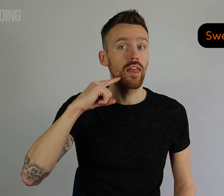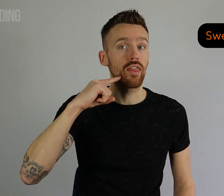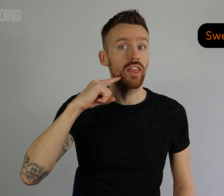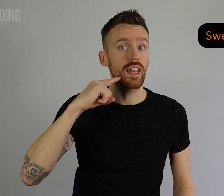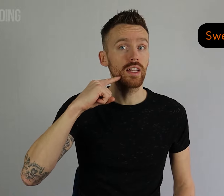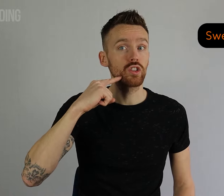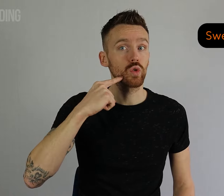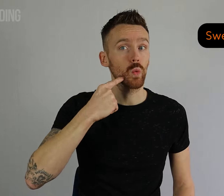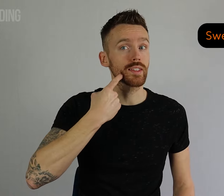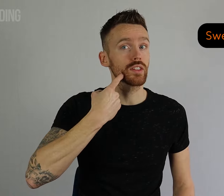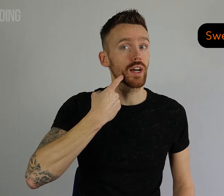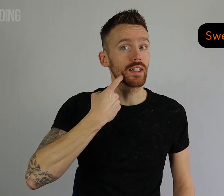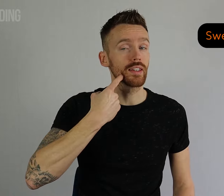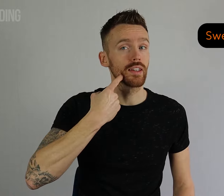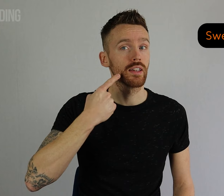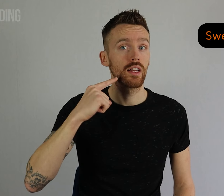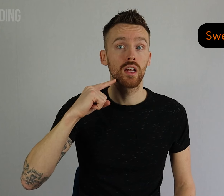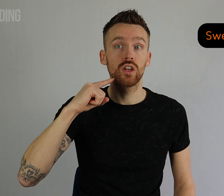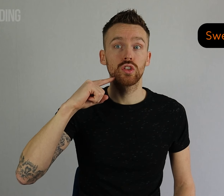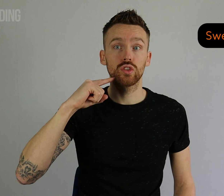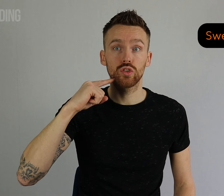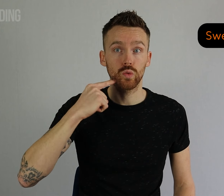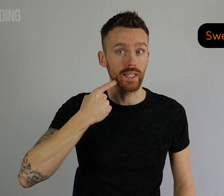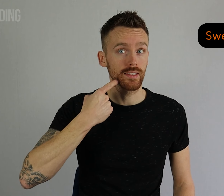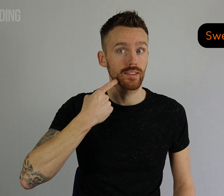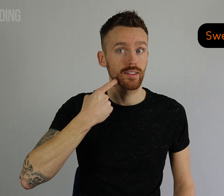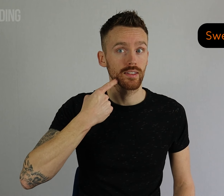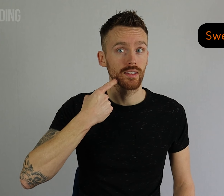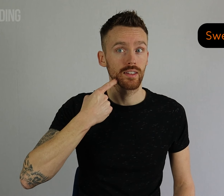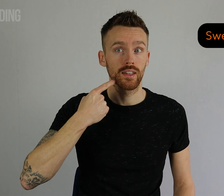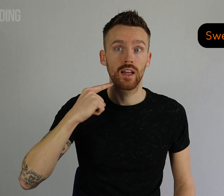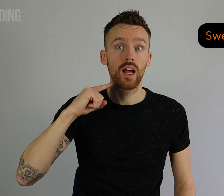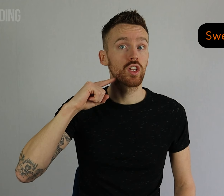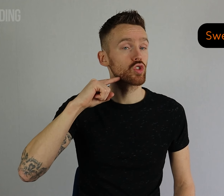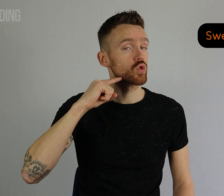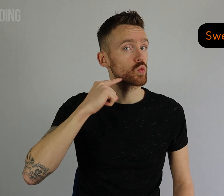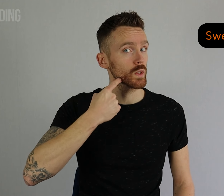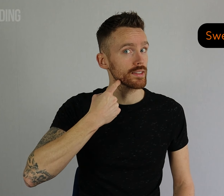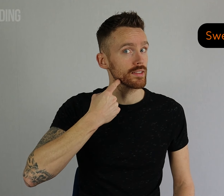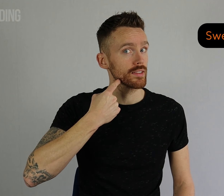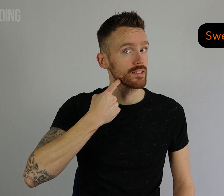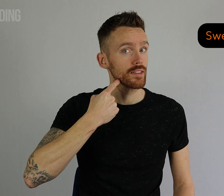Then twist your hand. Sweets.